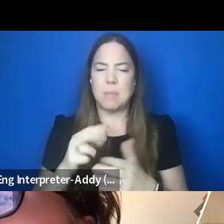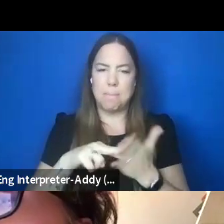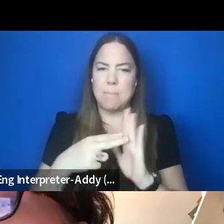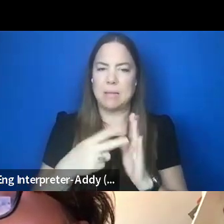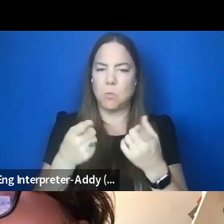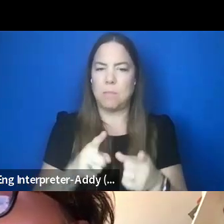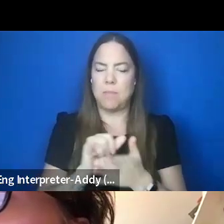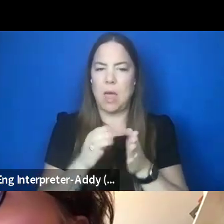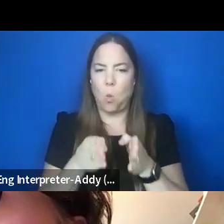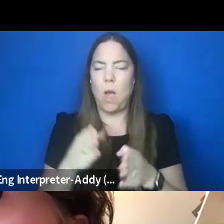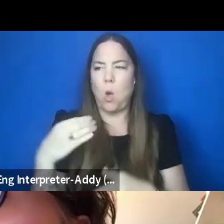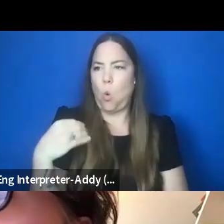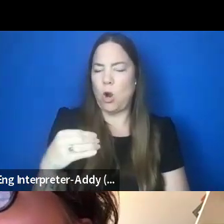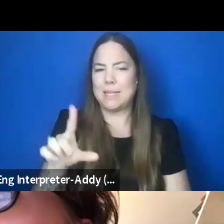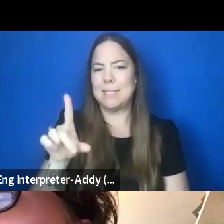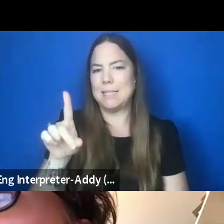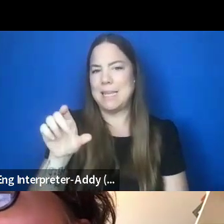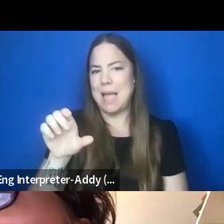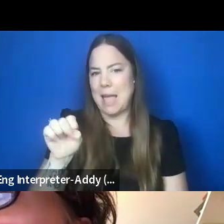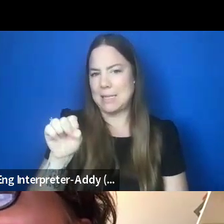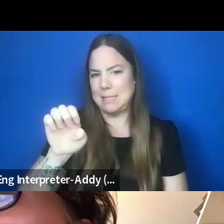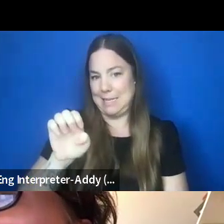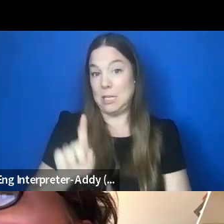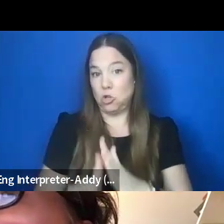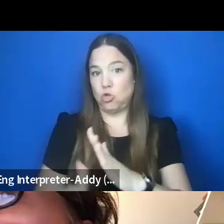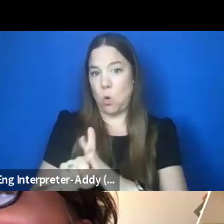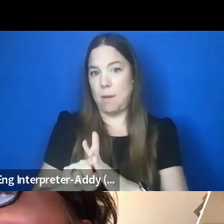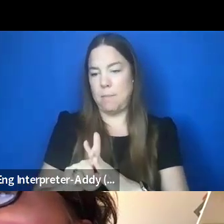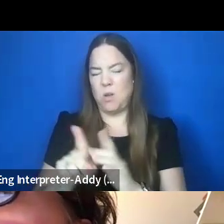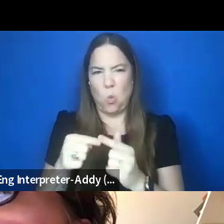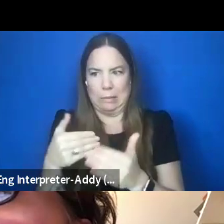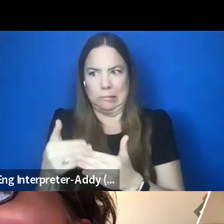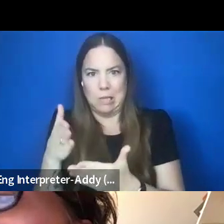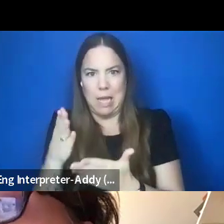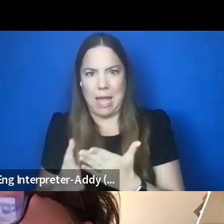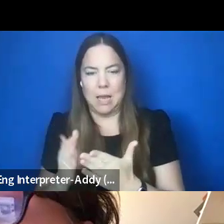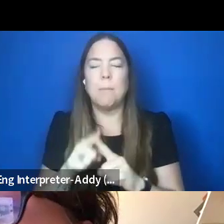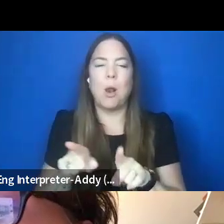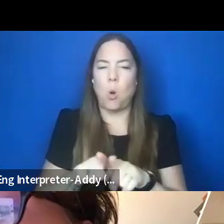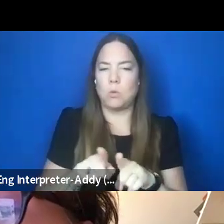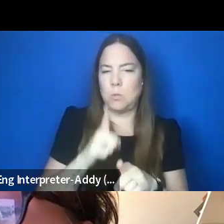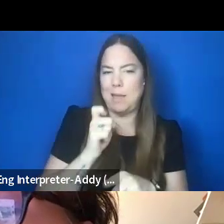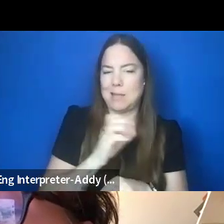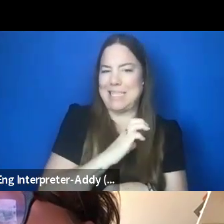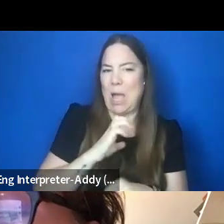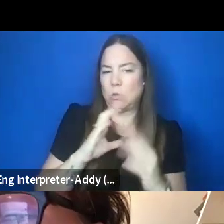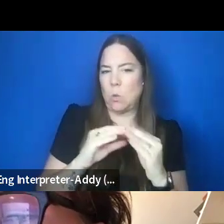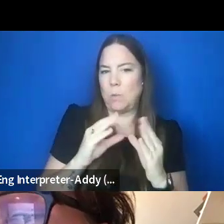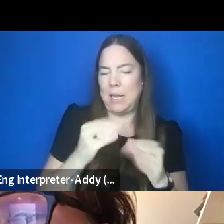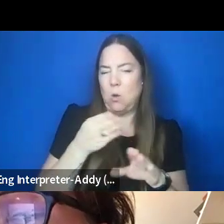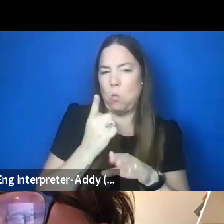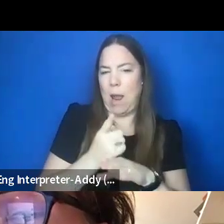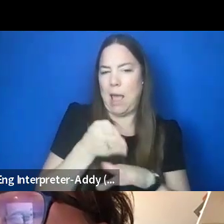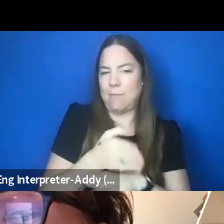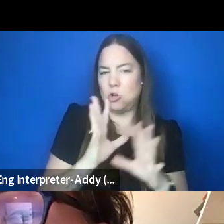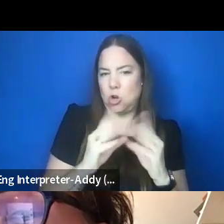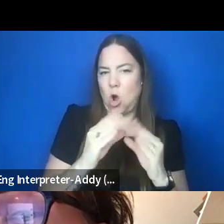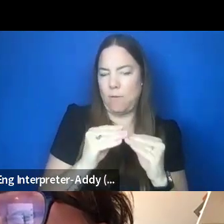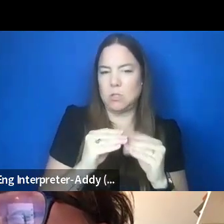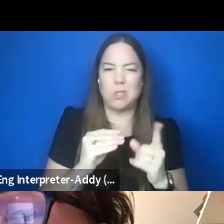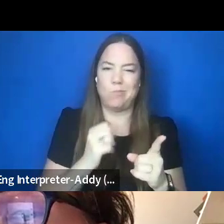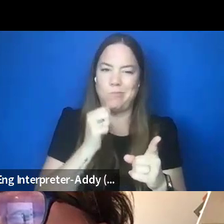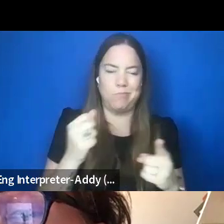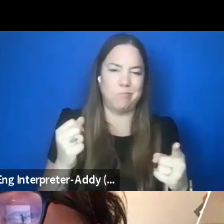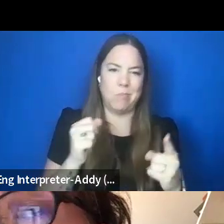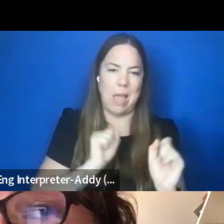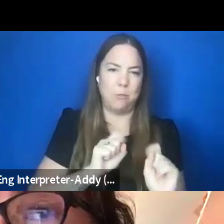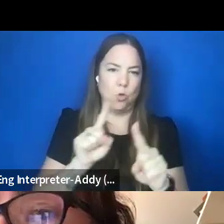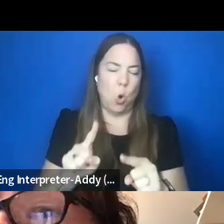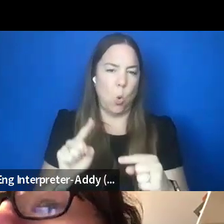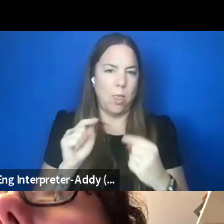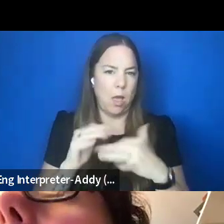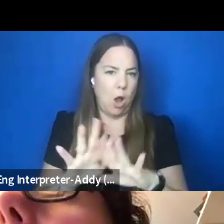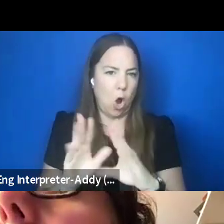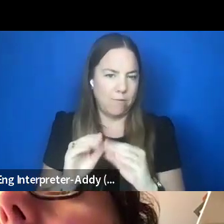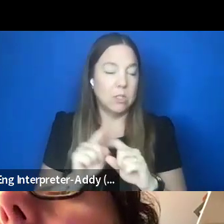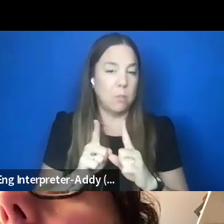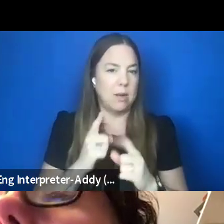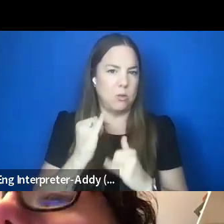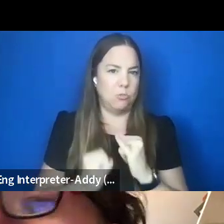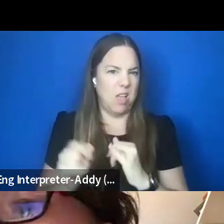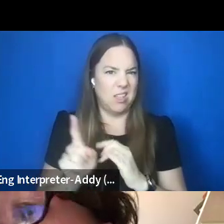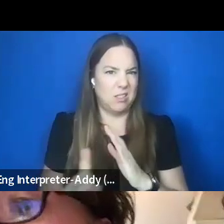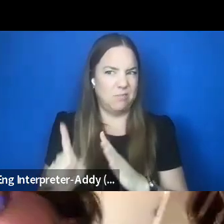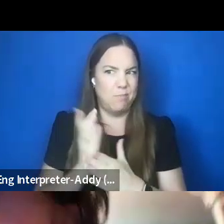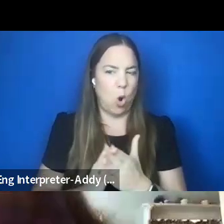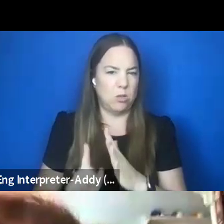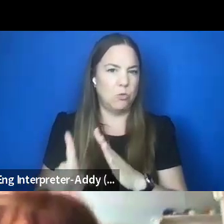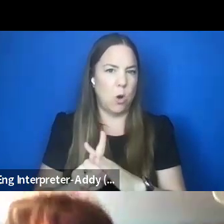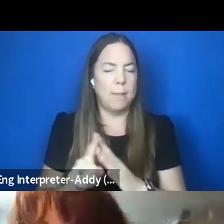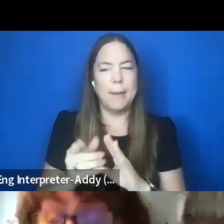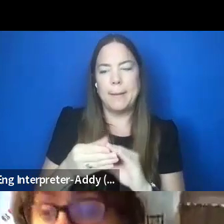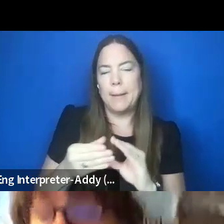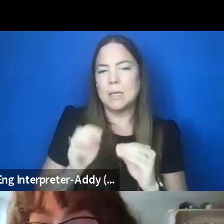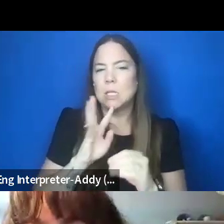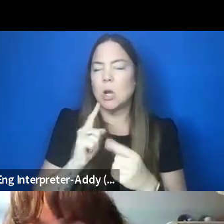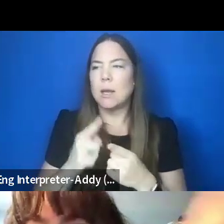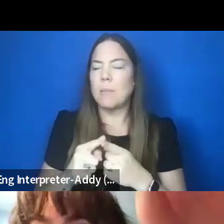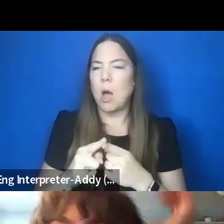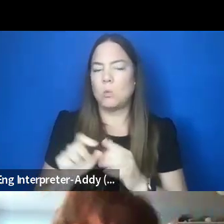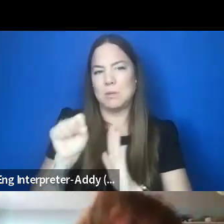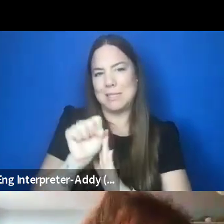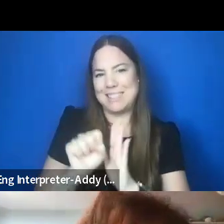Brooke Wilson: Oregon's Dsc. Showed up at the very end. But that's because we were also having our council meeting following the conference, and so he wasn't able to make it to the conference. But he came for, like the last little bit when they were talking about State advocacy.